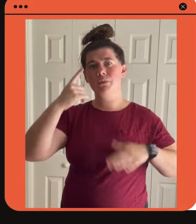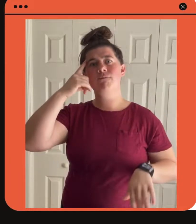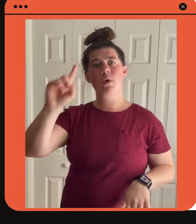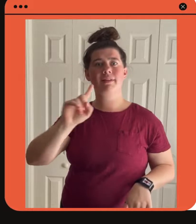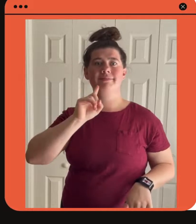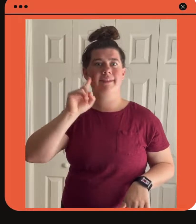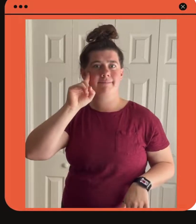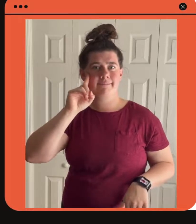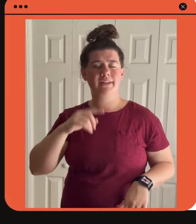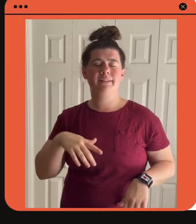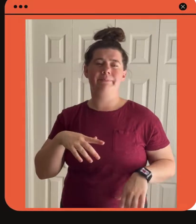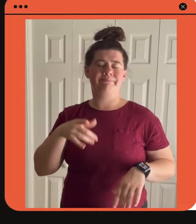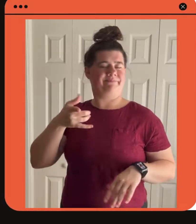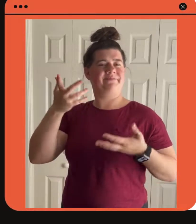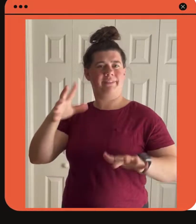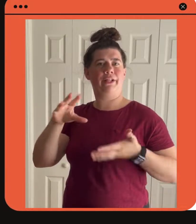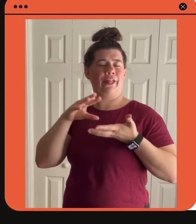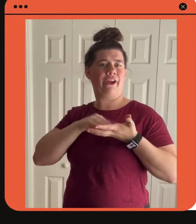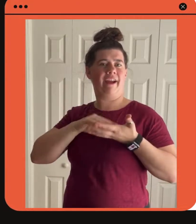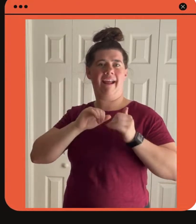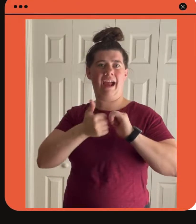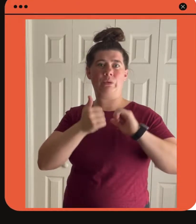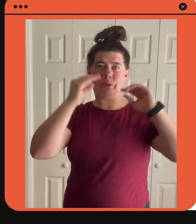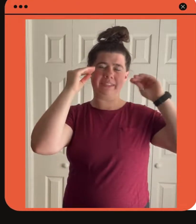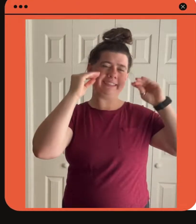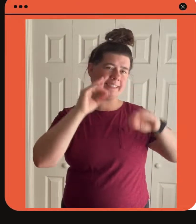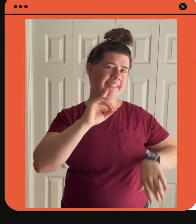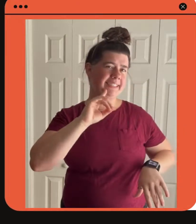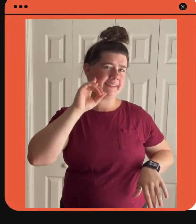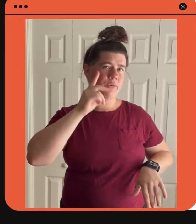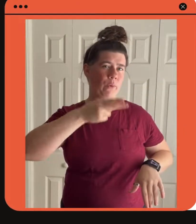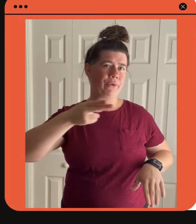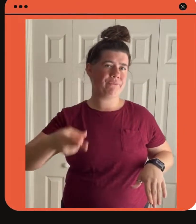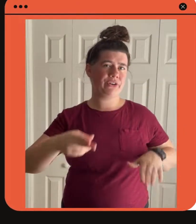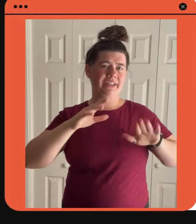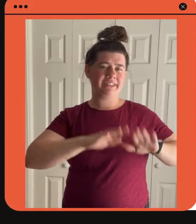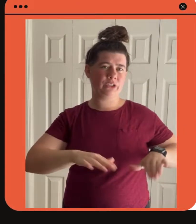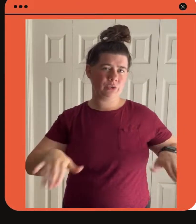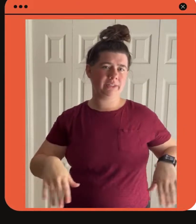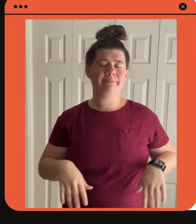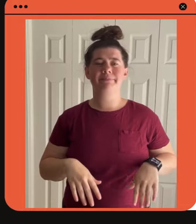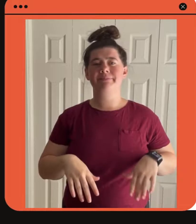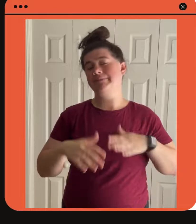they might have a teacher for the deaf. They've already learned how to teach deaf children specifically